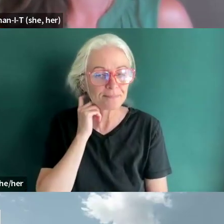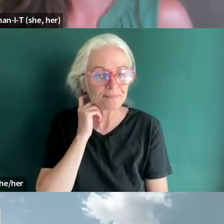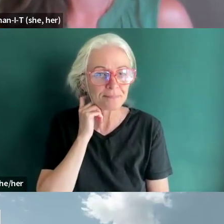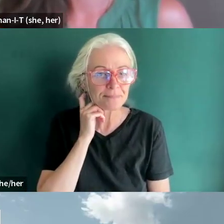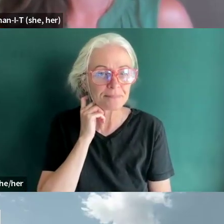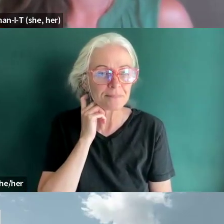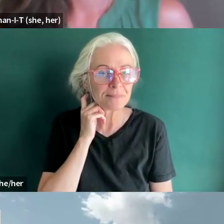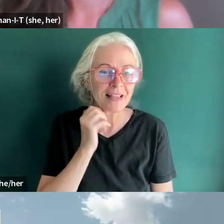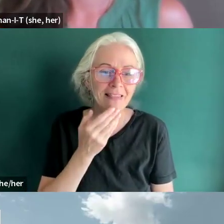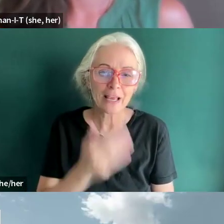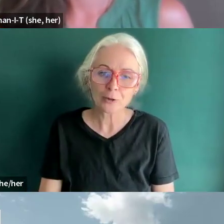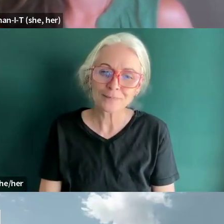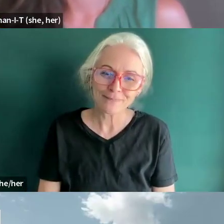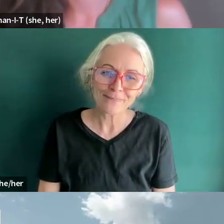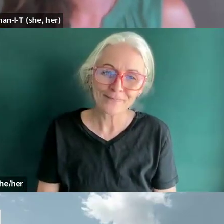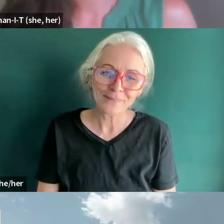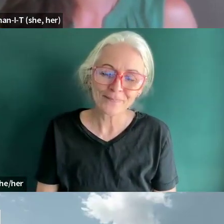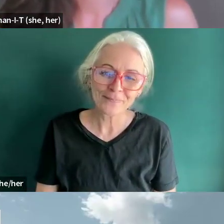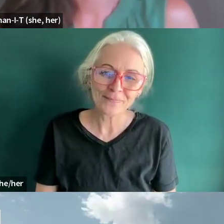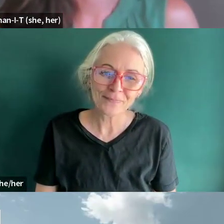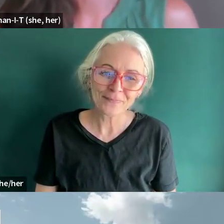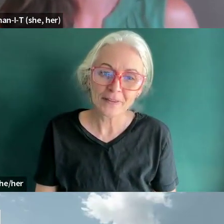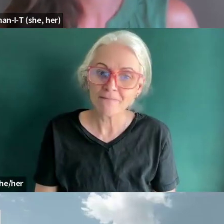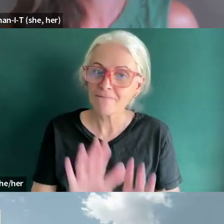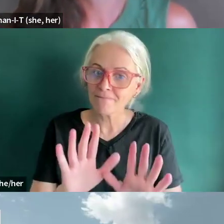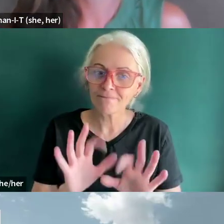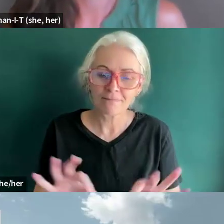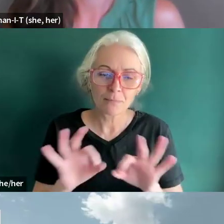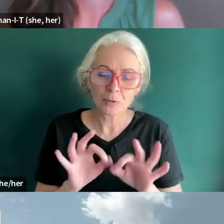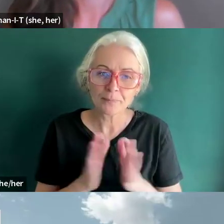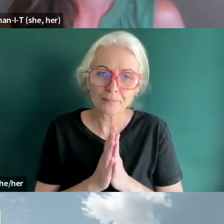Well, thank you very much. That's super important, because I know that there,